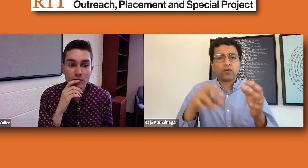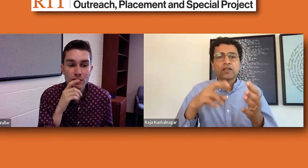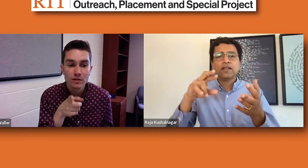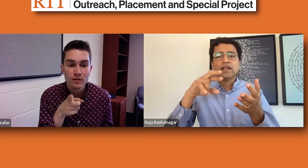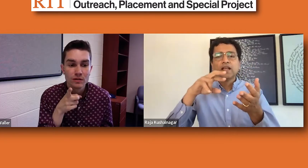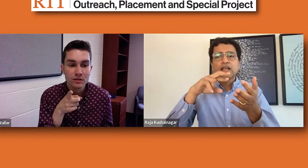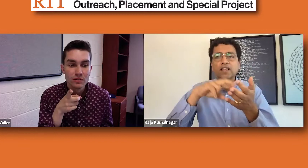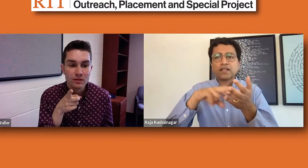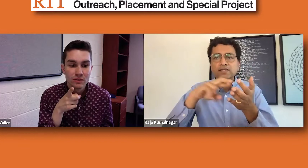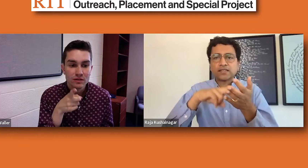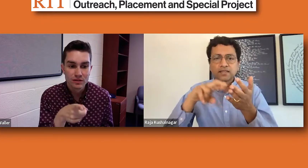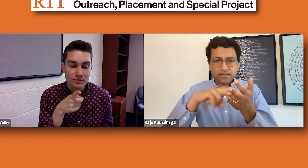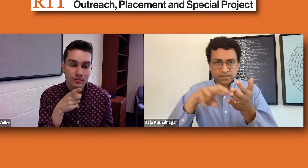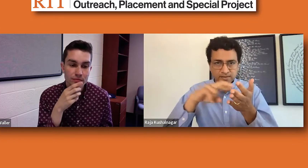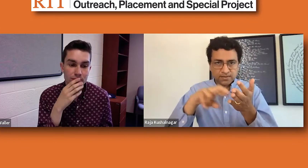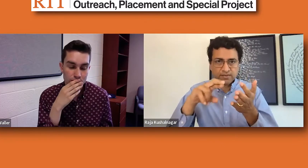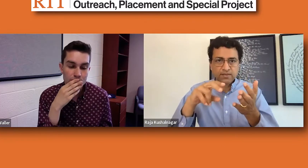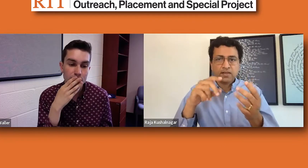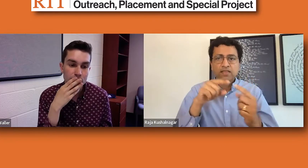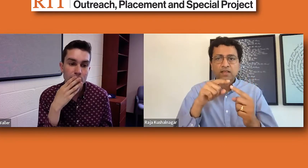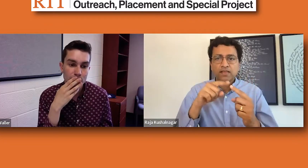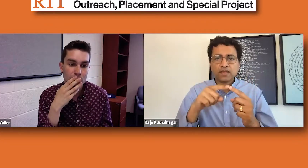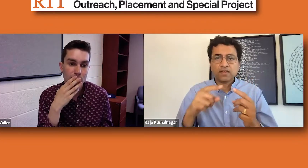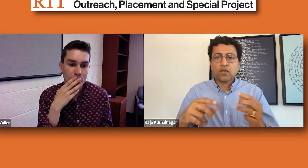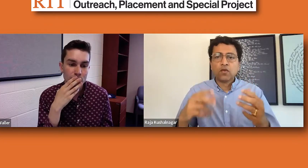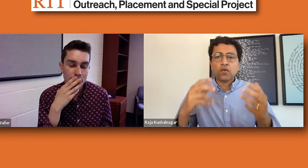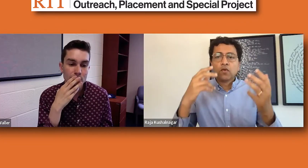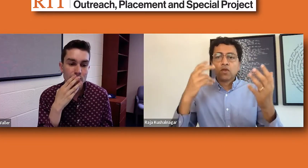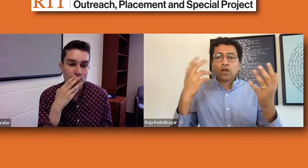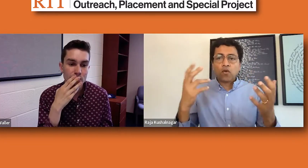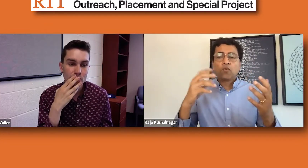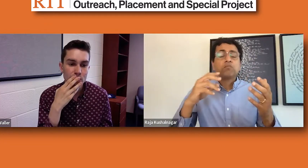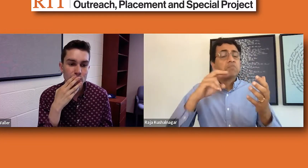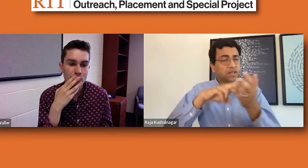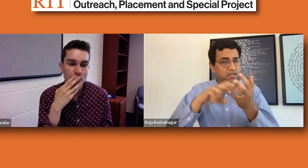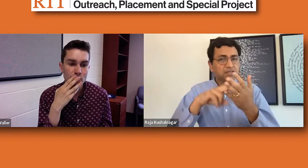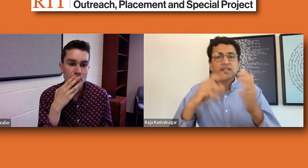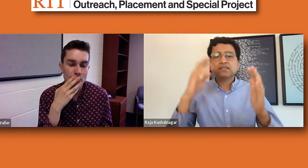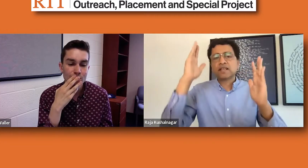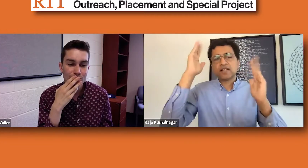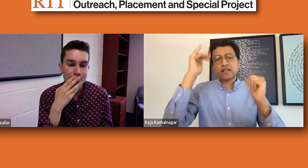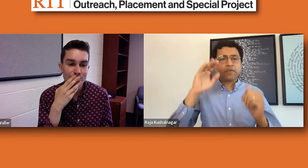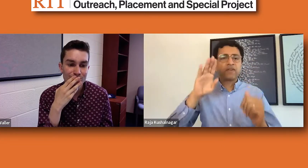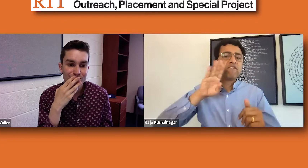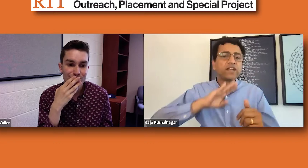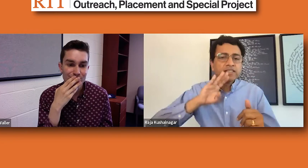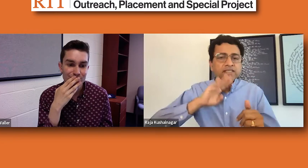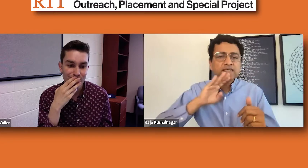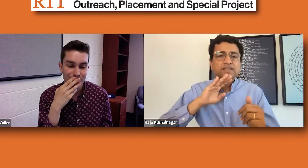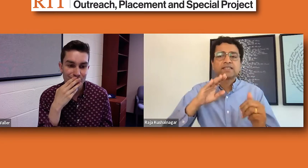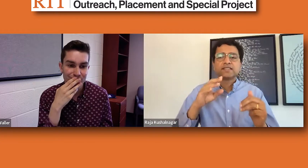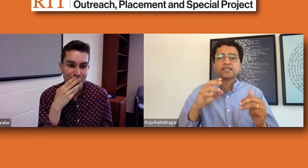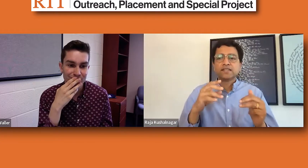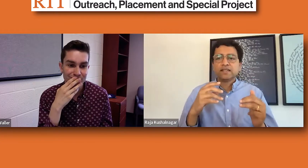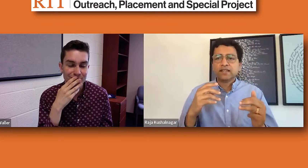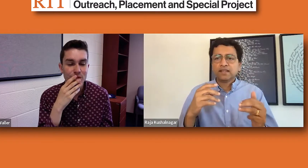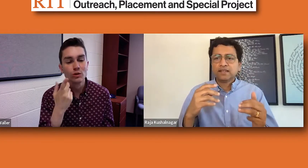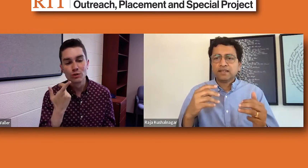Yeah, I just wanted to comment about, you know, thinking about research. Students really should expect frustrations